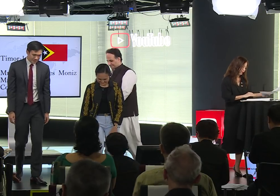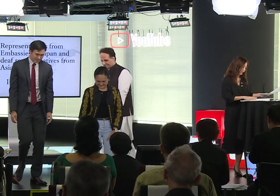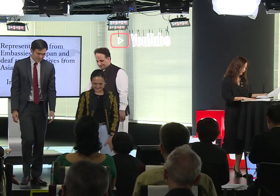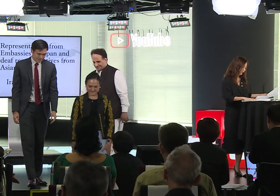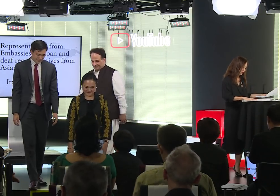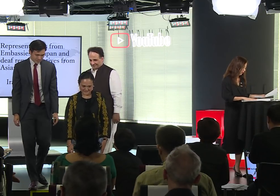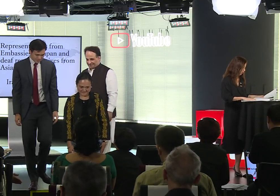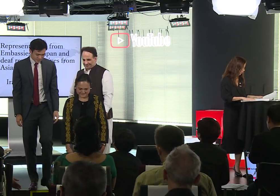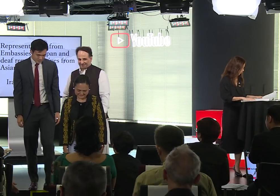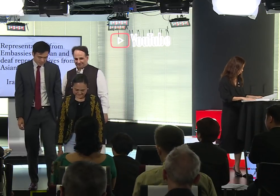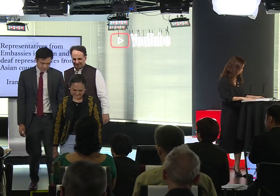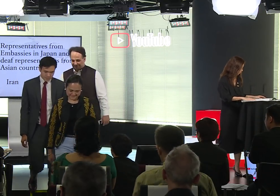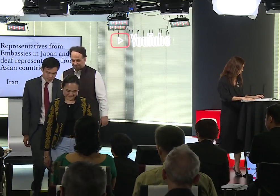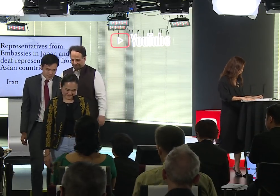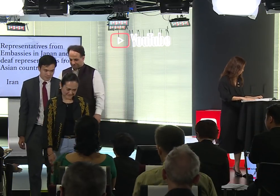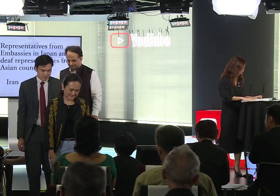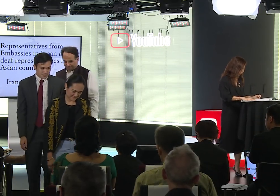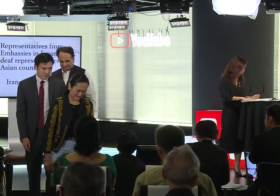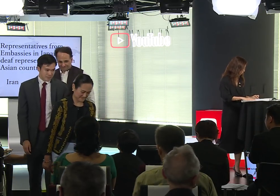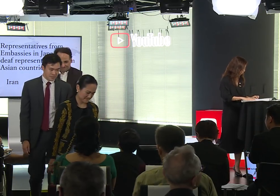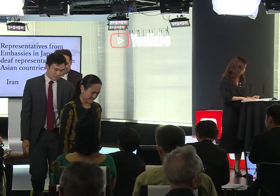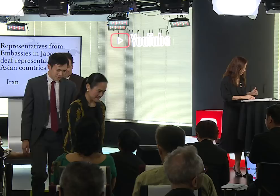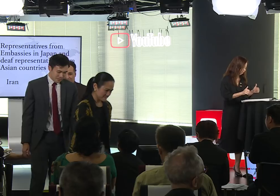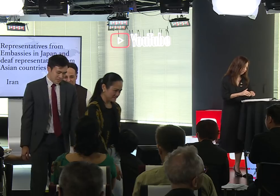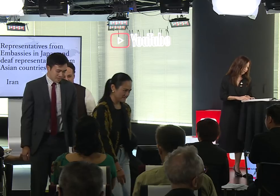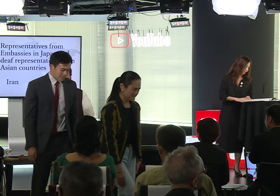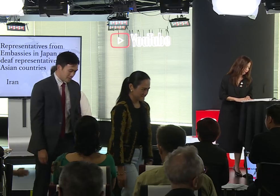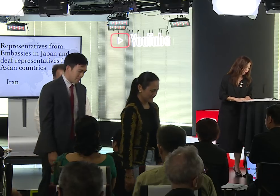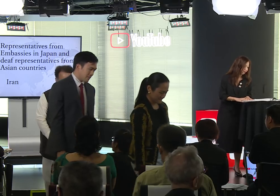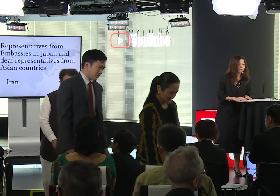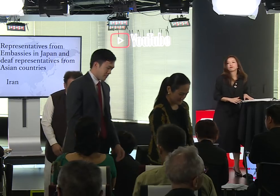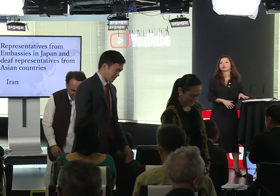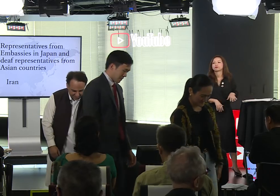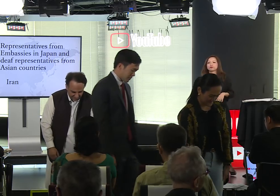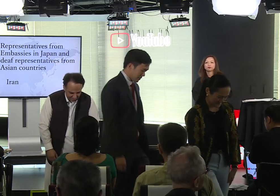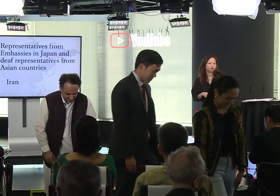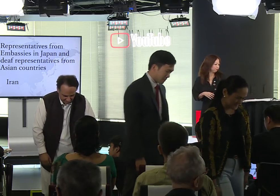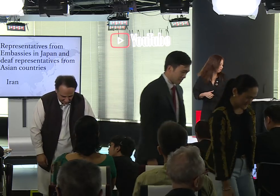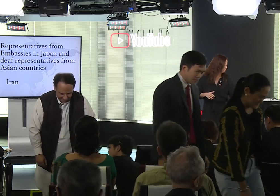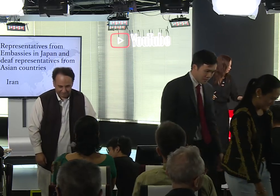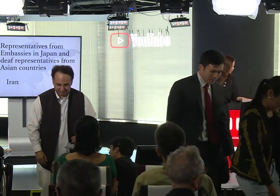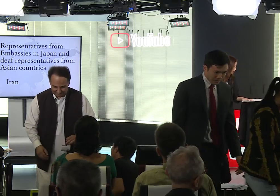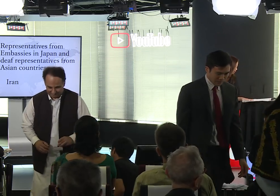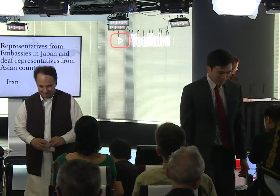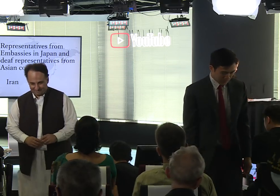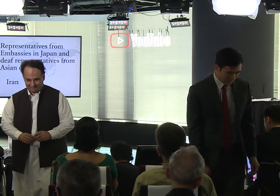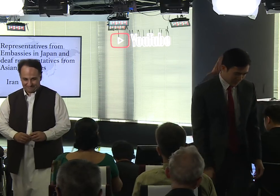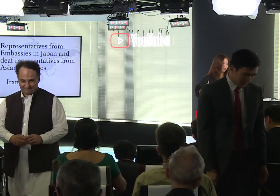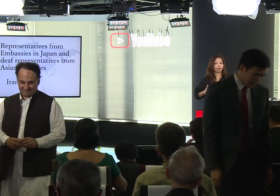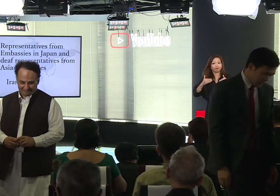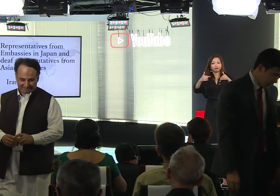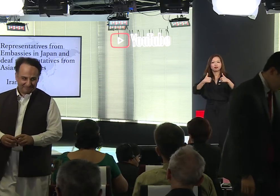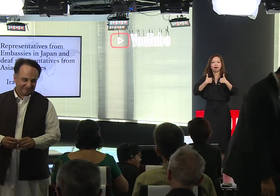The sign for Singapore, and congratulations in Singapore sign language. >> CLARISSA: Thank you so much again. Thank you.